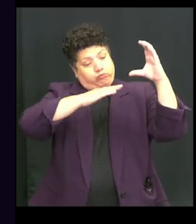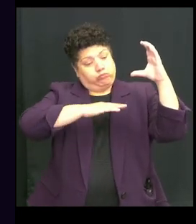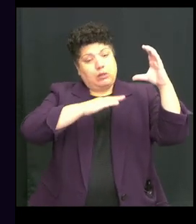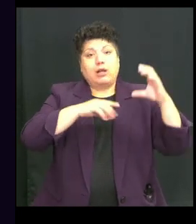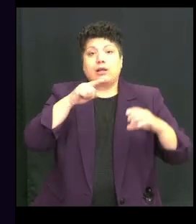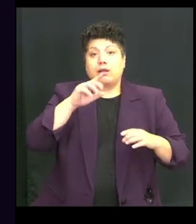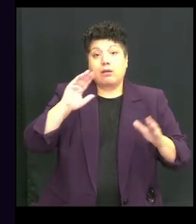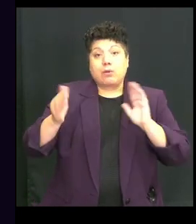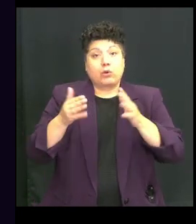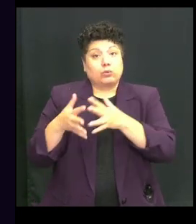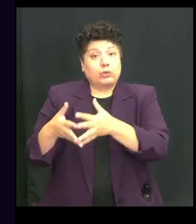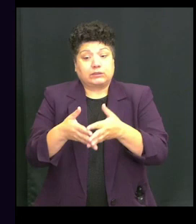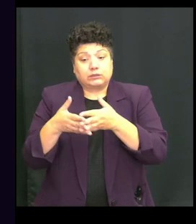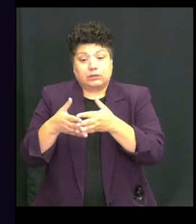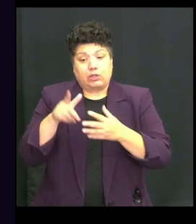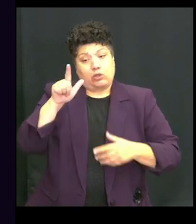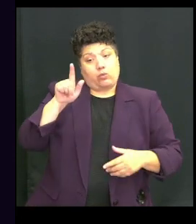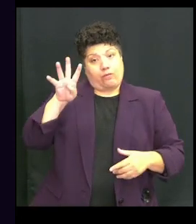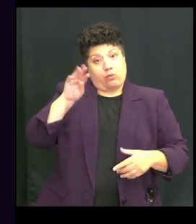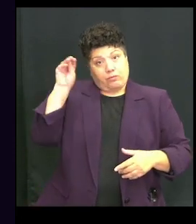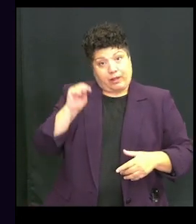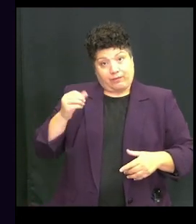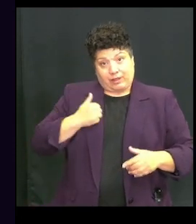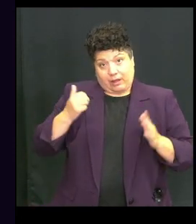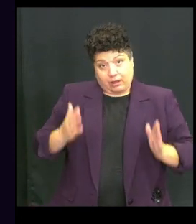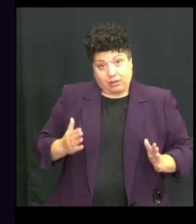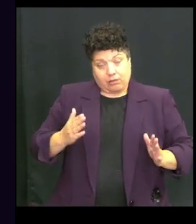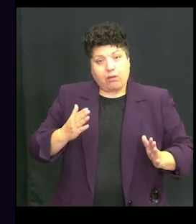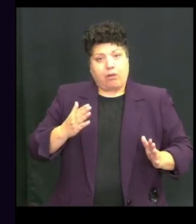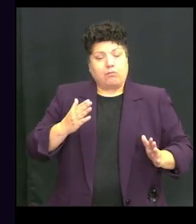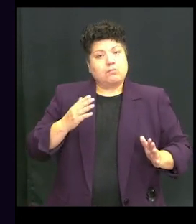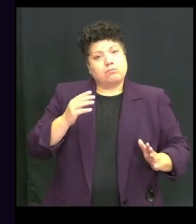So for instance, 24% of Canadians would be upset to some degree